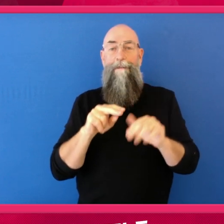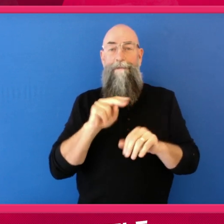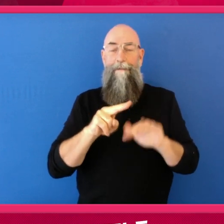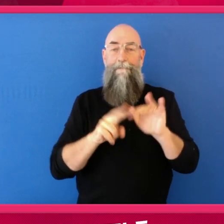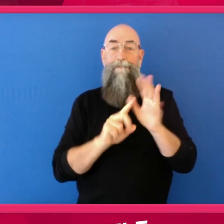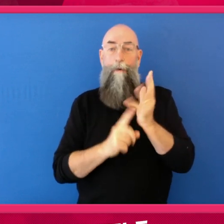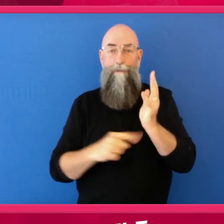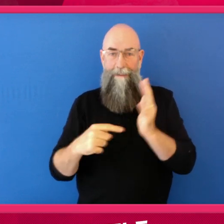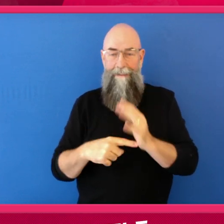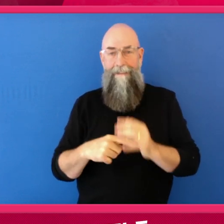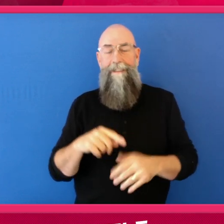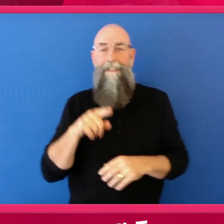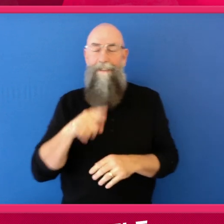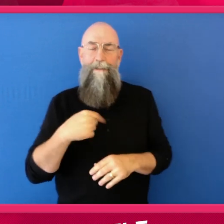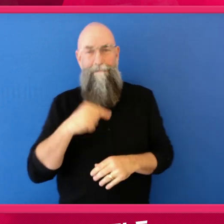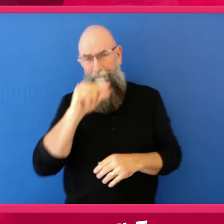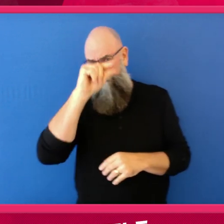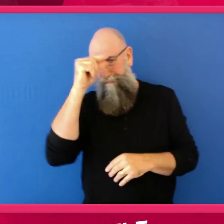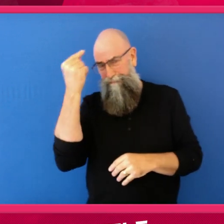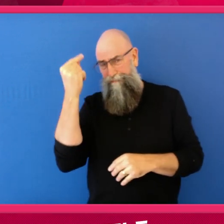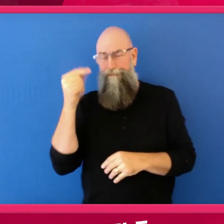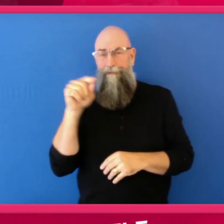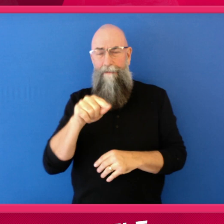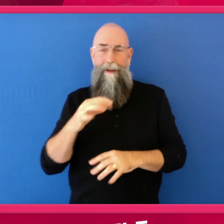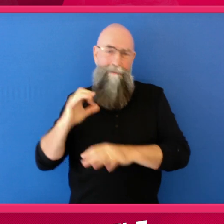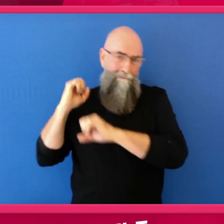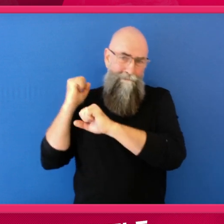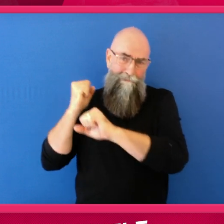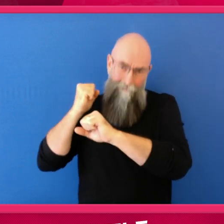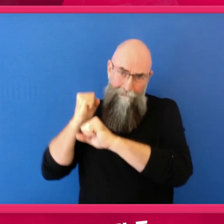honestly watching those guys train and going on those runs is crazy. So I think Olympic